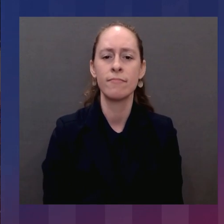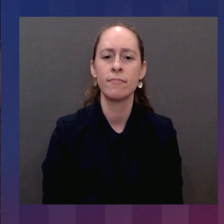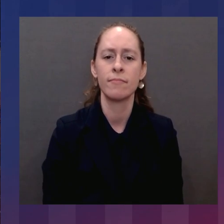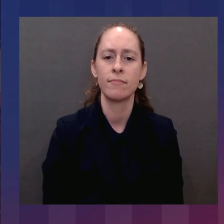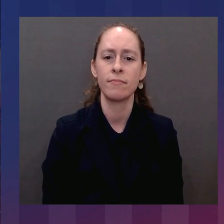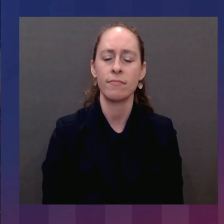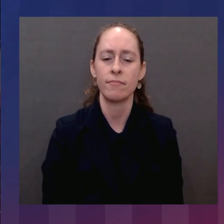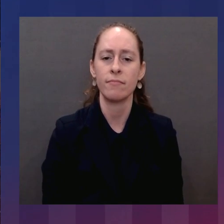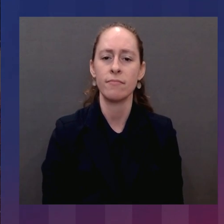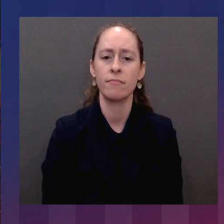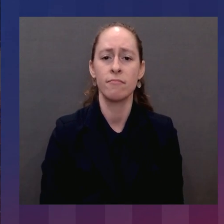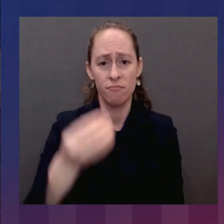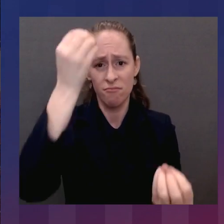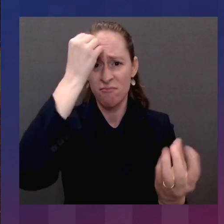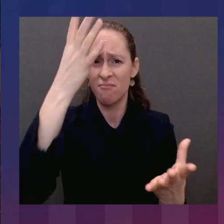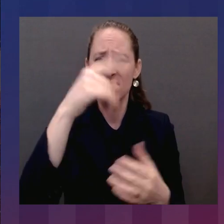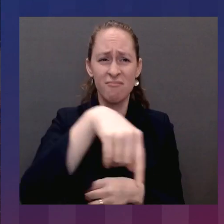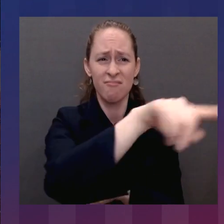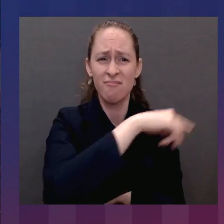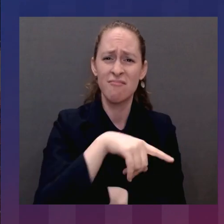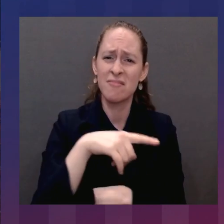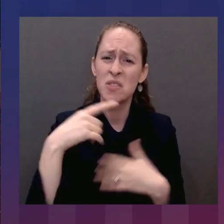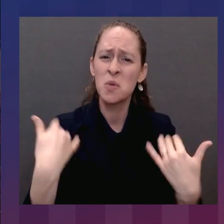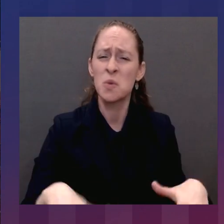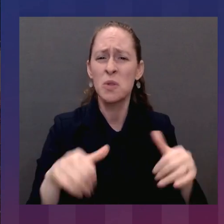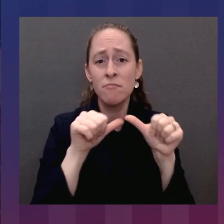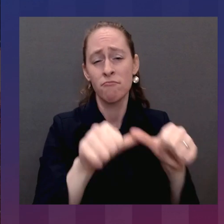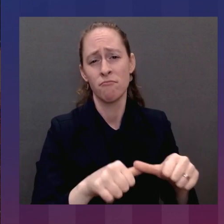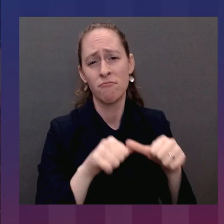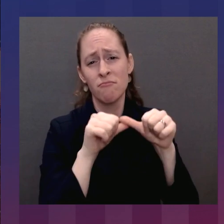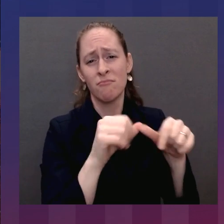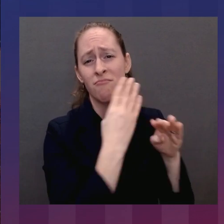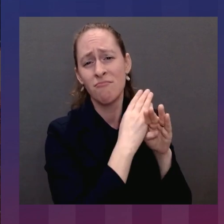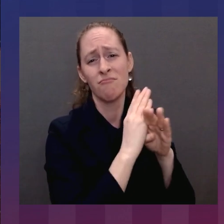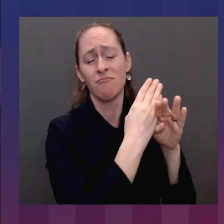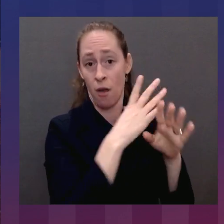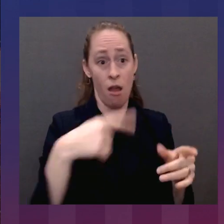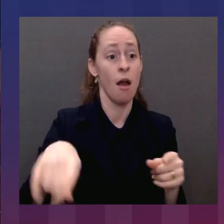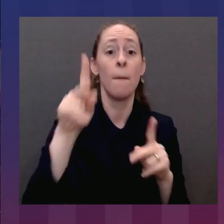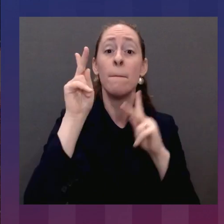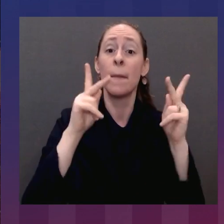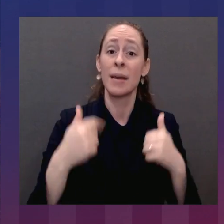who have known 30 years of independence, have repeatedly shown that they will not tolerate